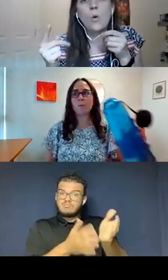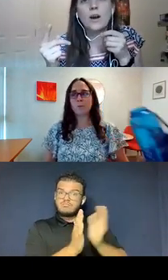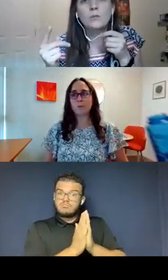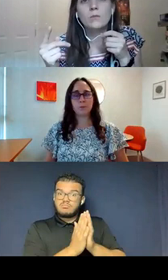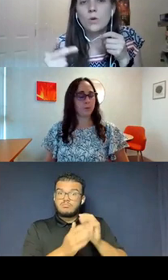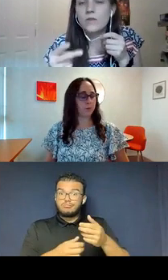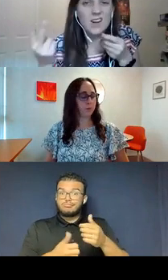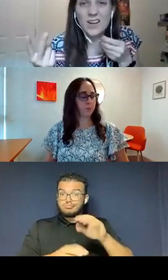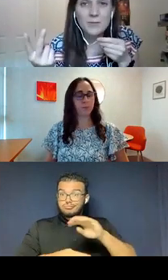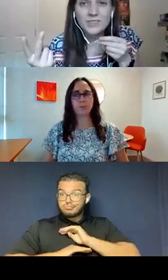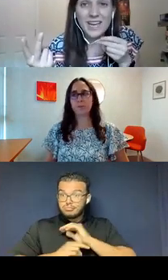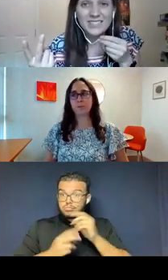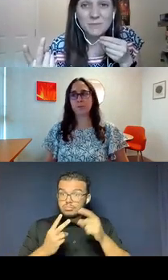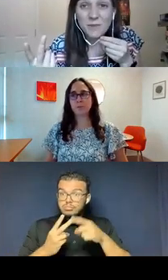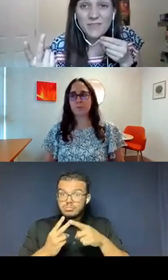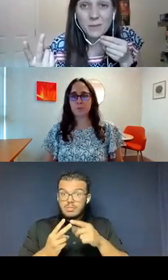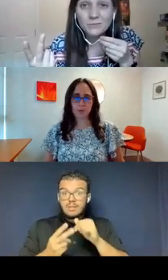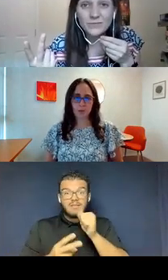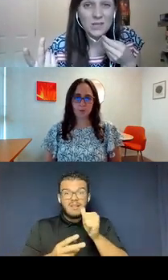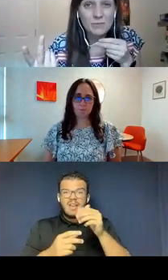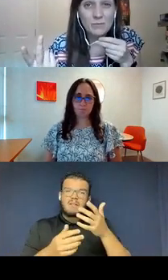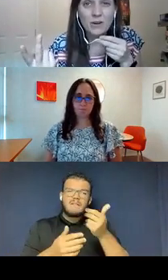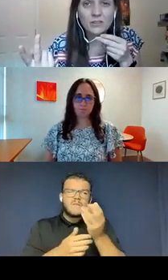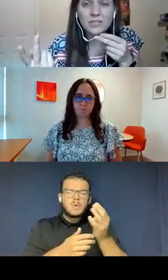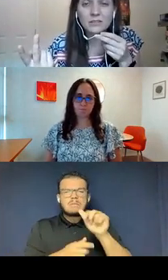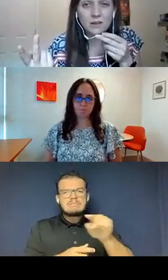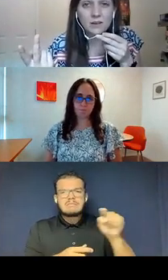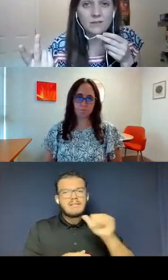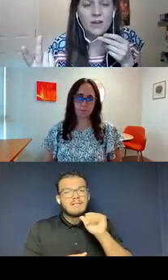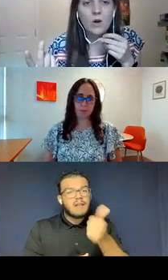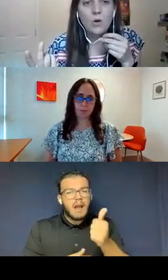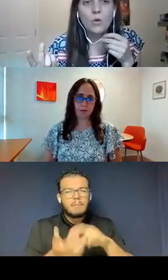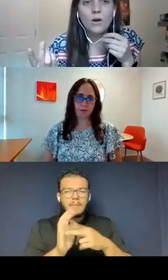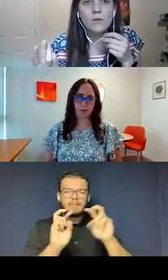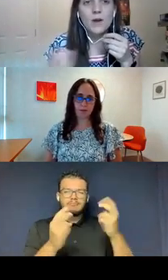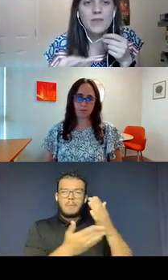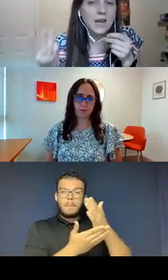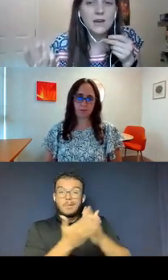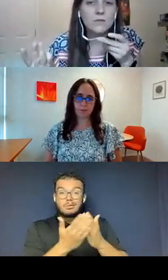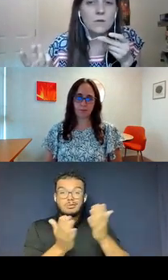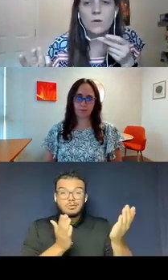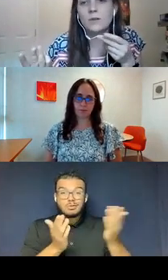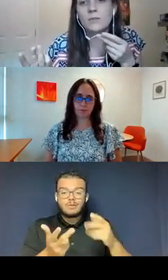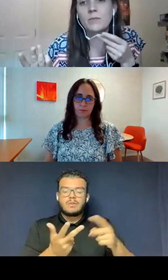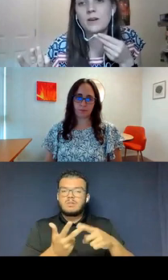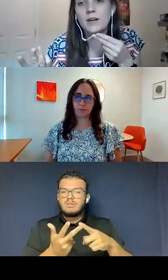Or were they not able to get some of them? Then they would be partially served. Or by the end of the reporting period,